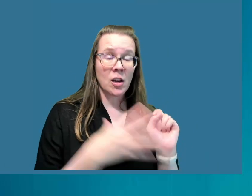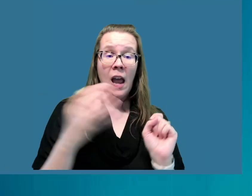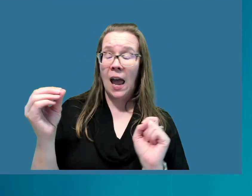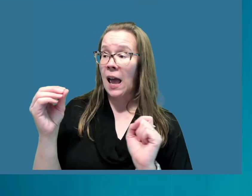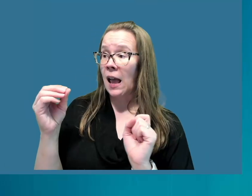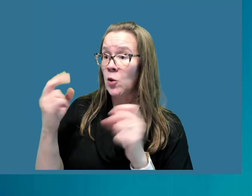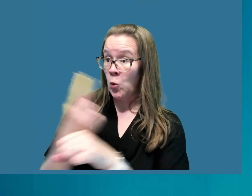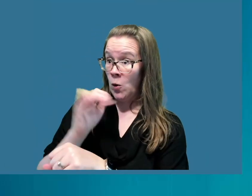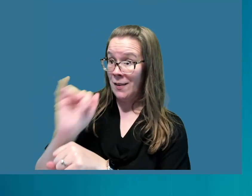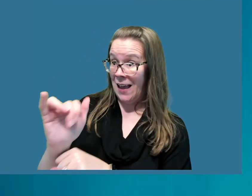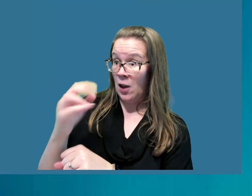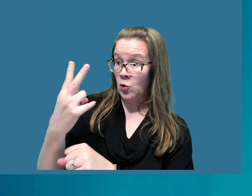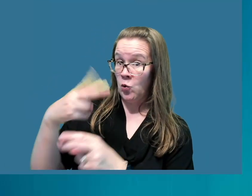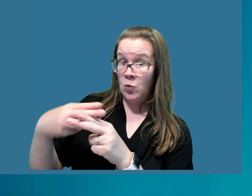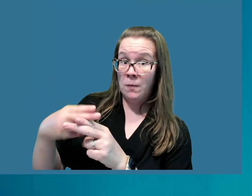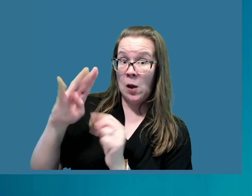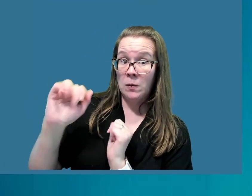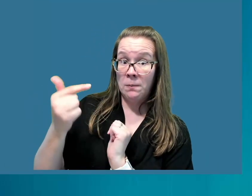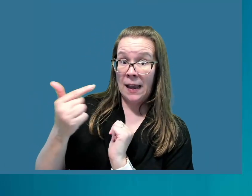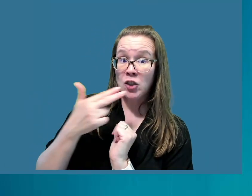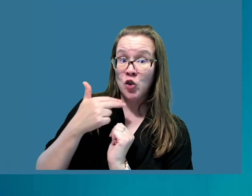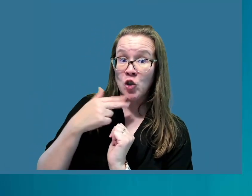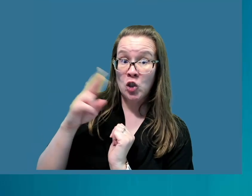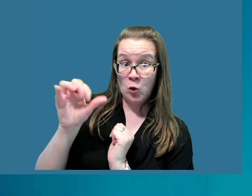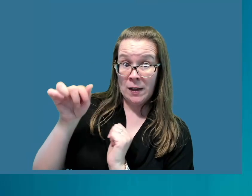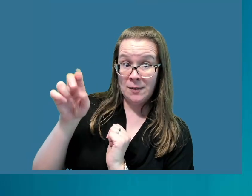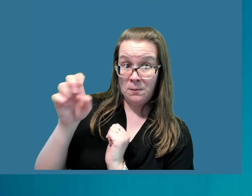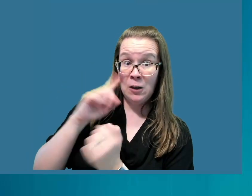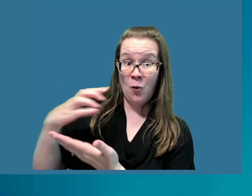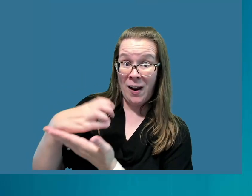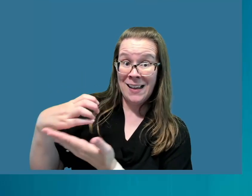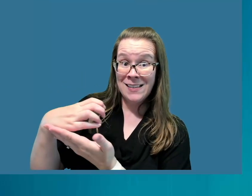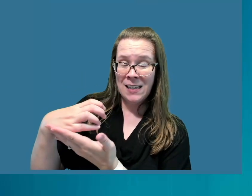bit more than you need for a double recipe. Um, you could, you know, make a few more. But I just